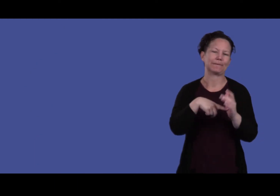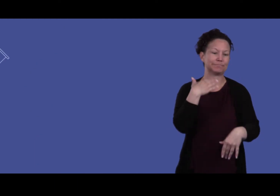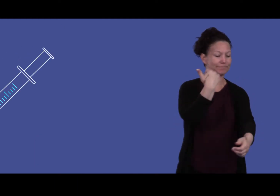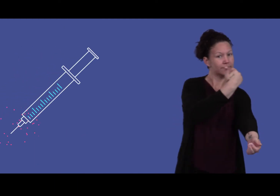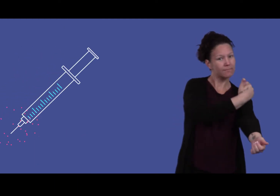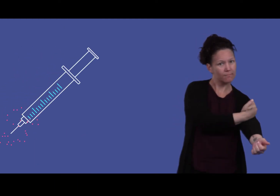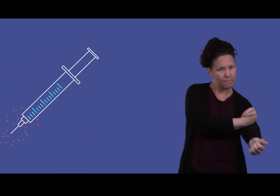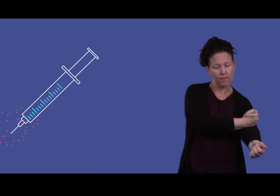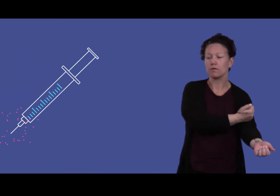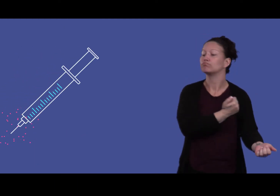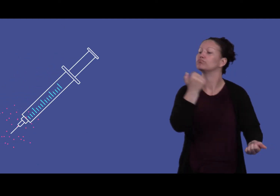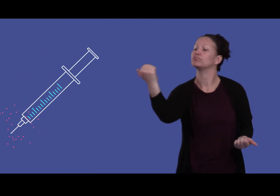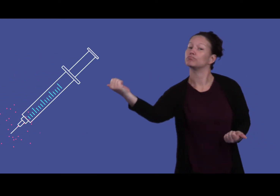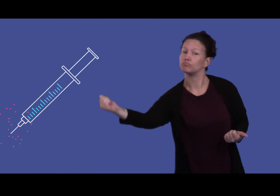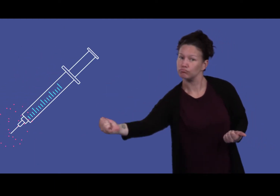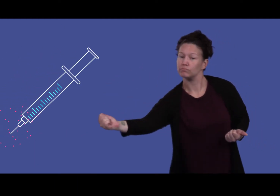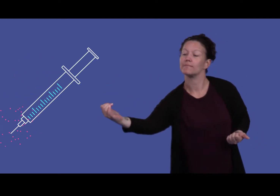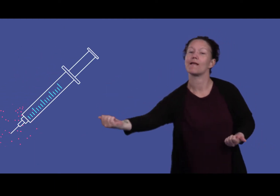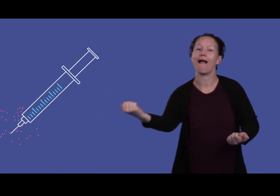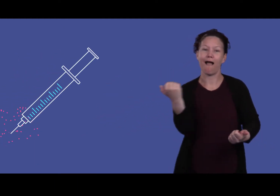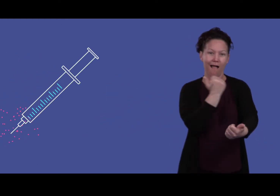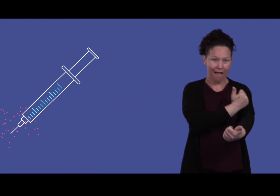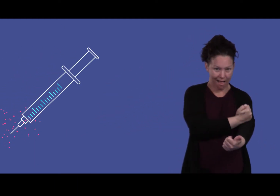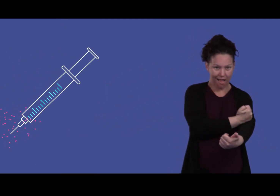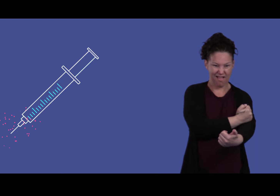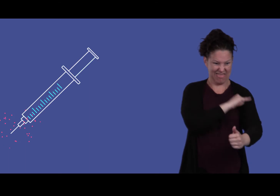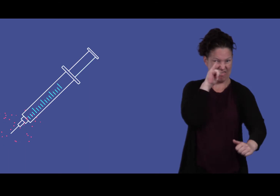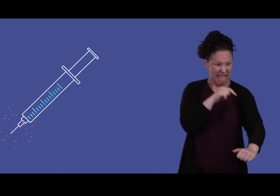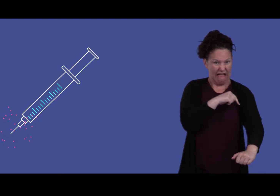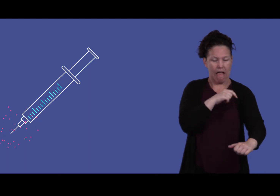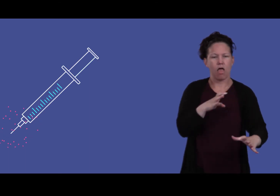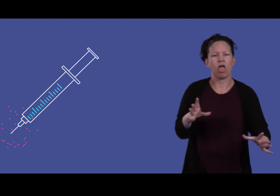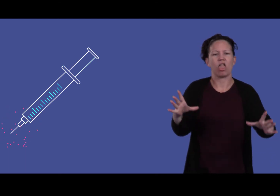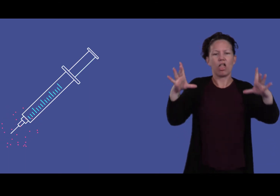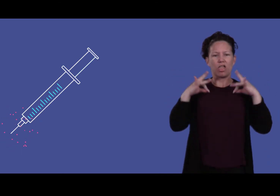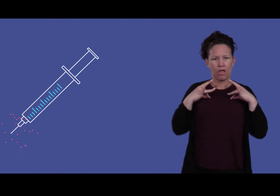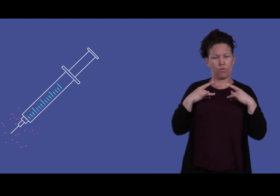One of the things I talk to people about is how injecting drugs - especially through sharing injection supplies -